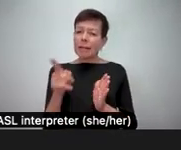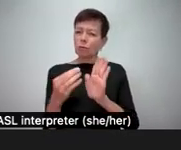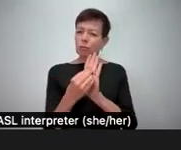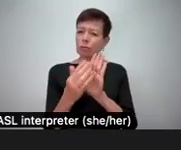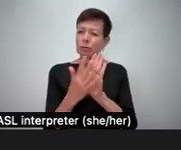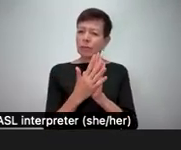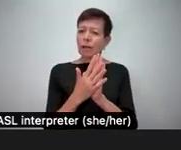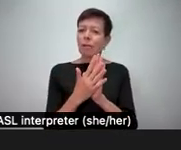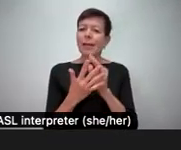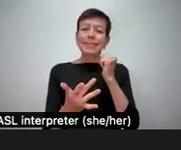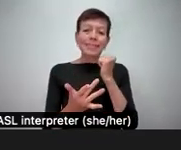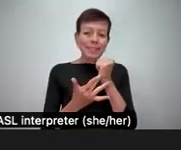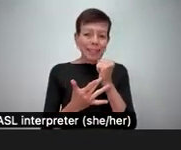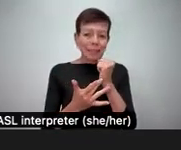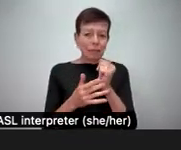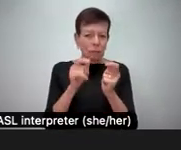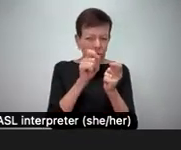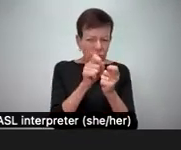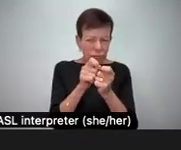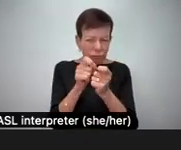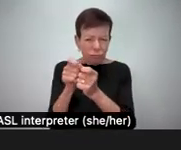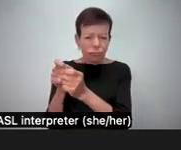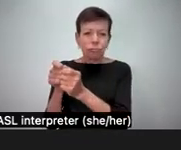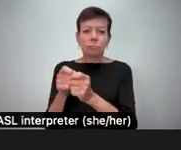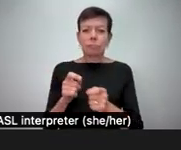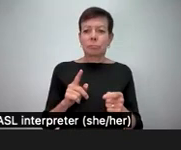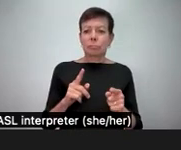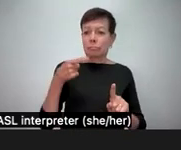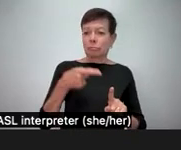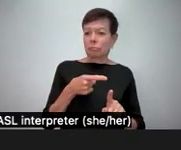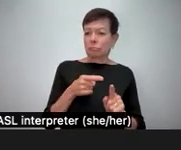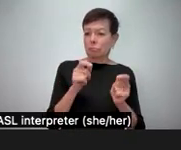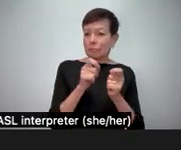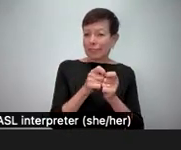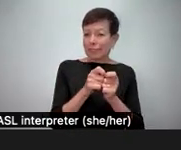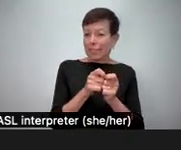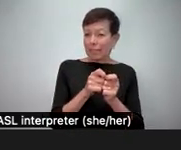project. We want really specific details on what the project is and how it will be successfully